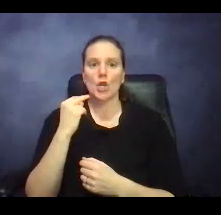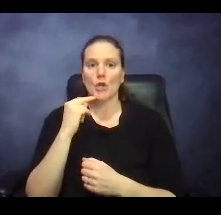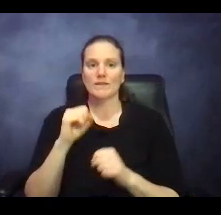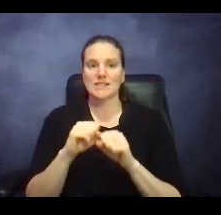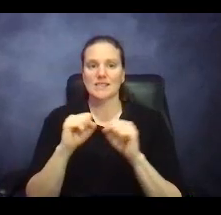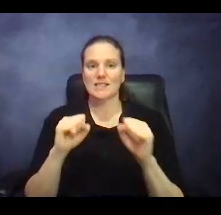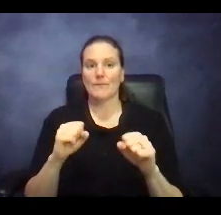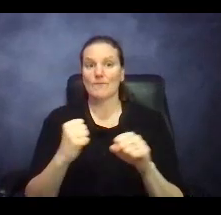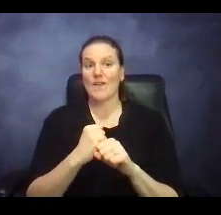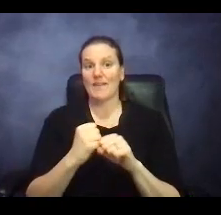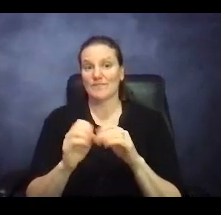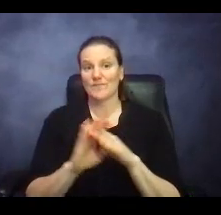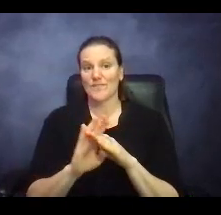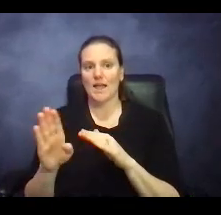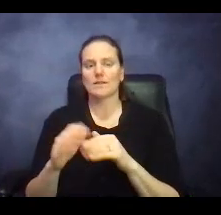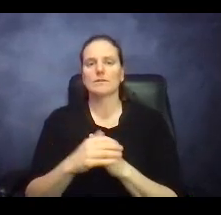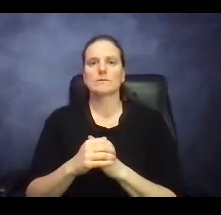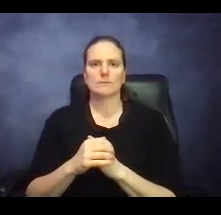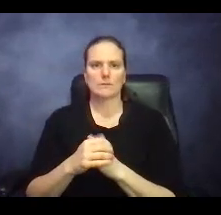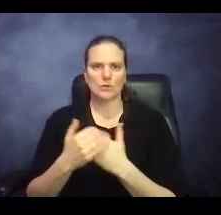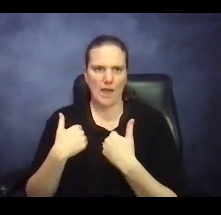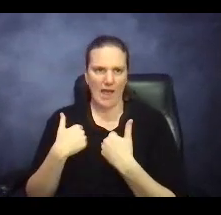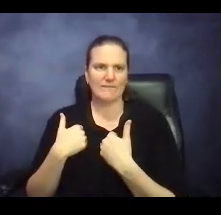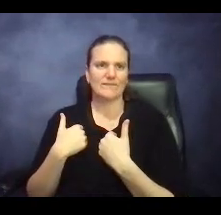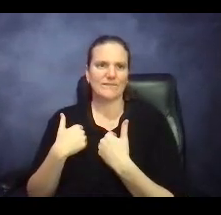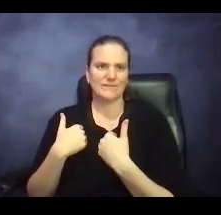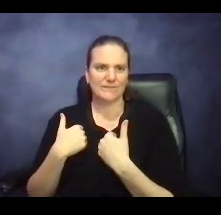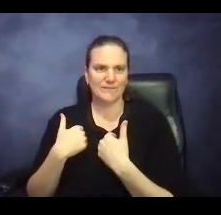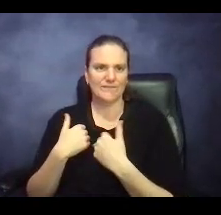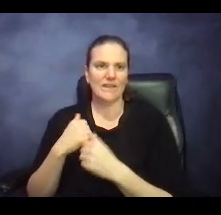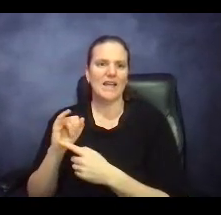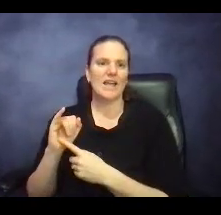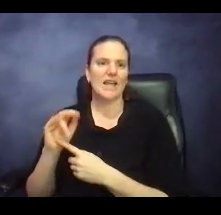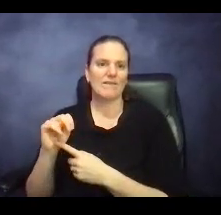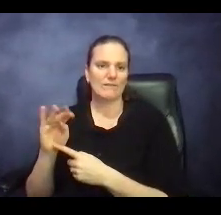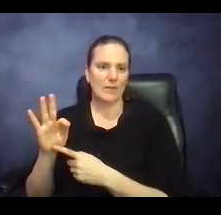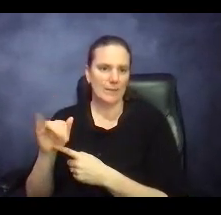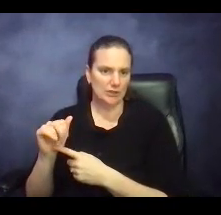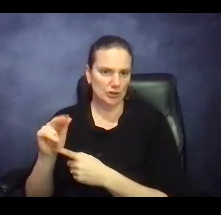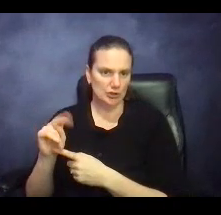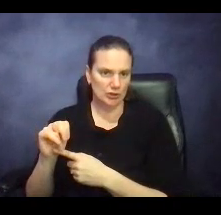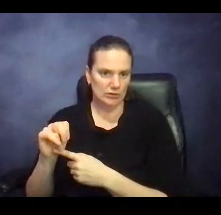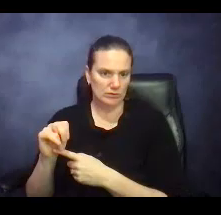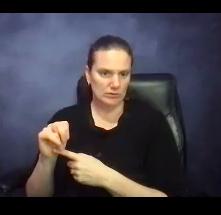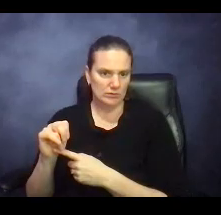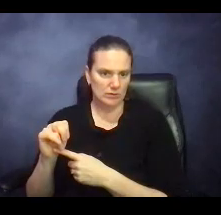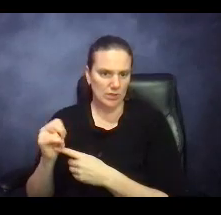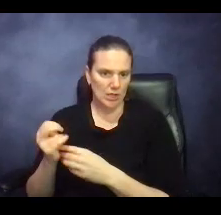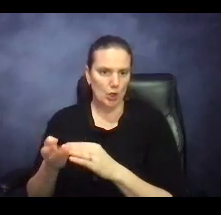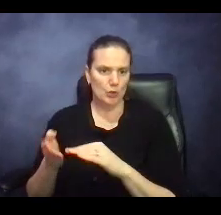And then you also have inflammation. So you're seeing an increase in fat storage, an increase in insulin resistance.